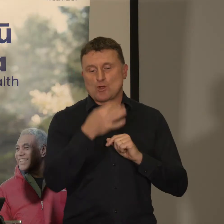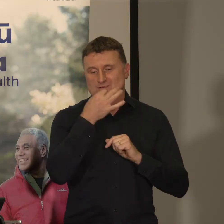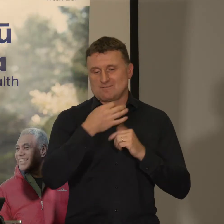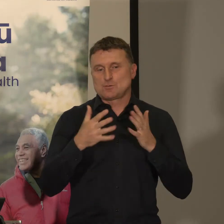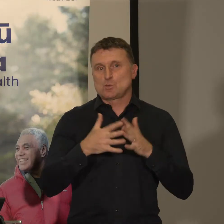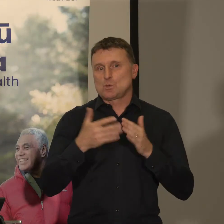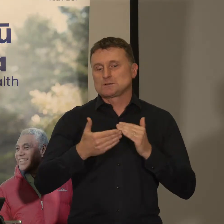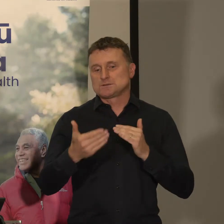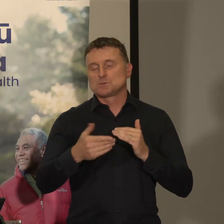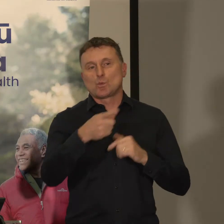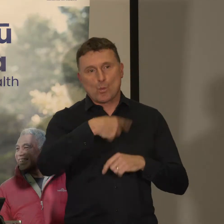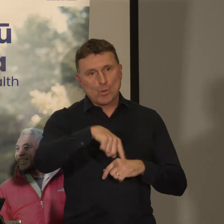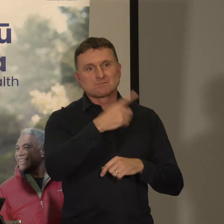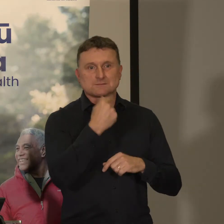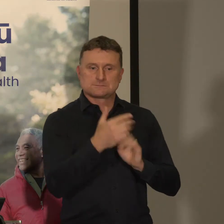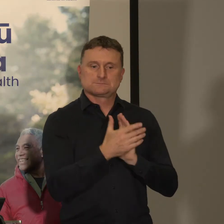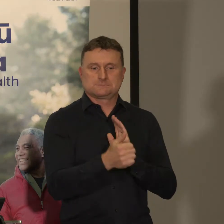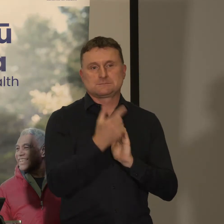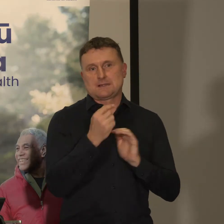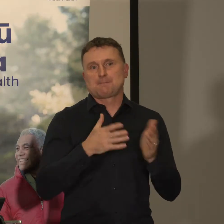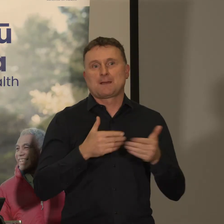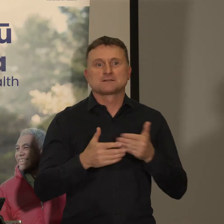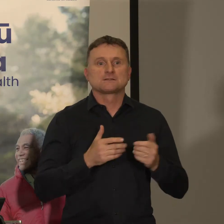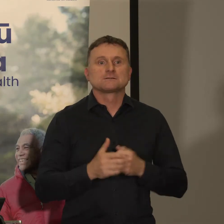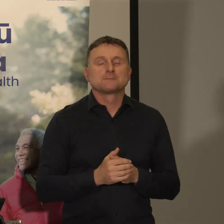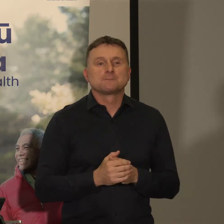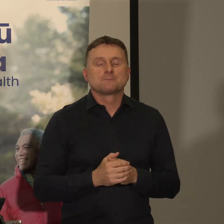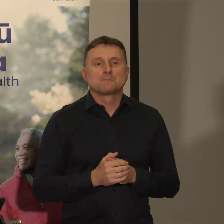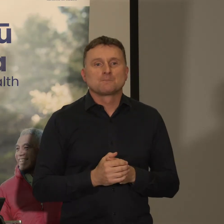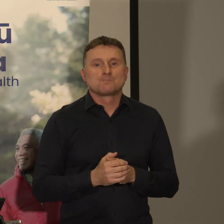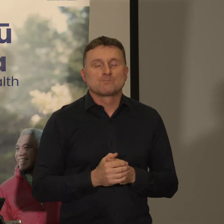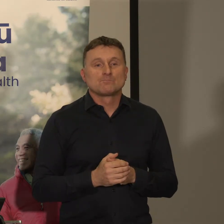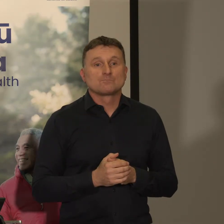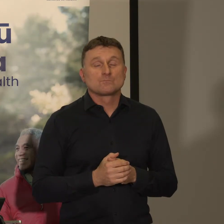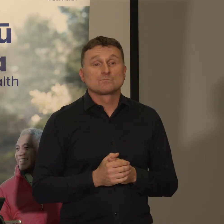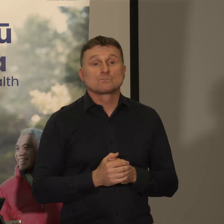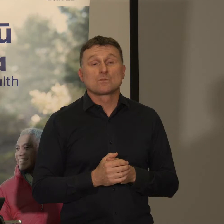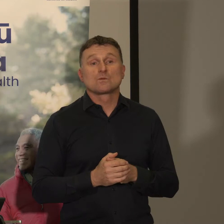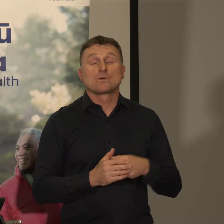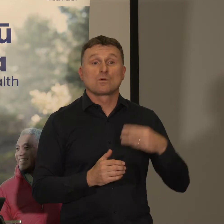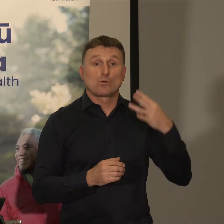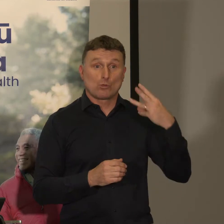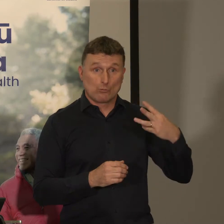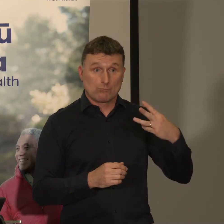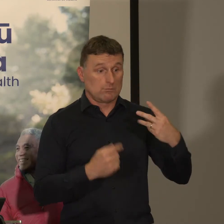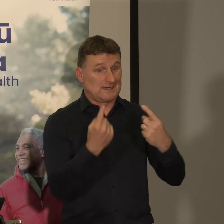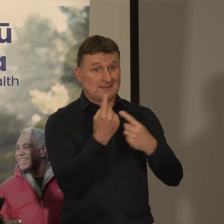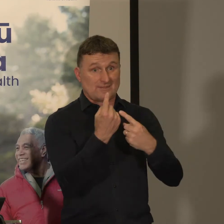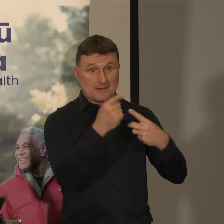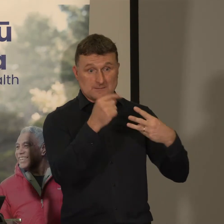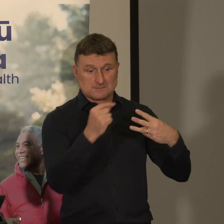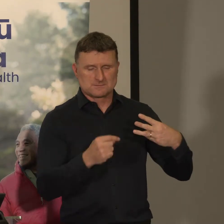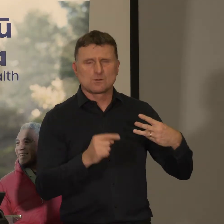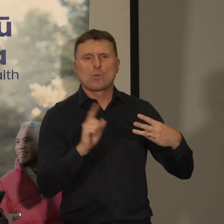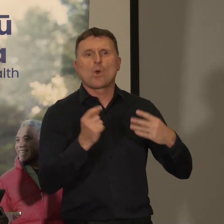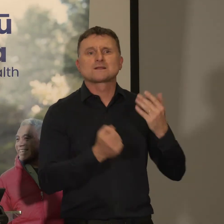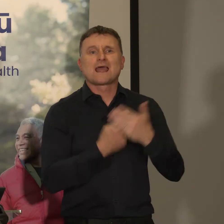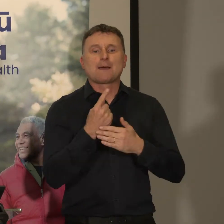disruption of COVID-19 in our lives and the coming weeks. Three factors essentially will